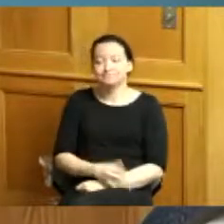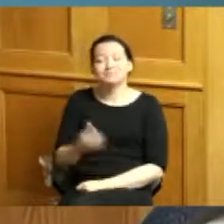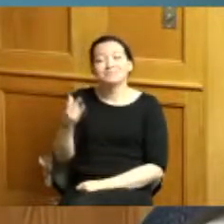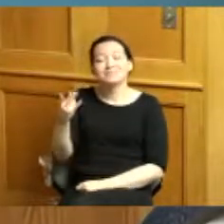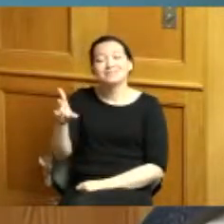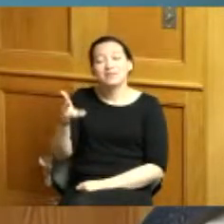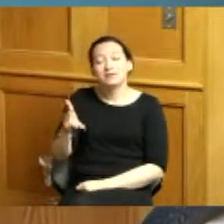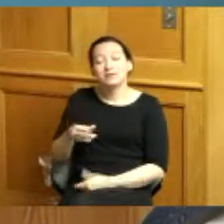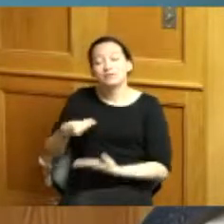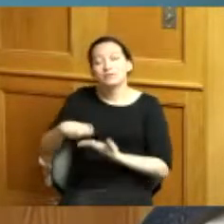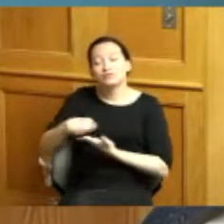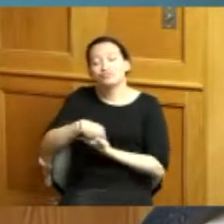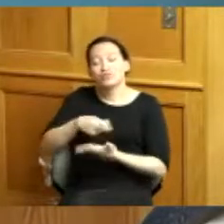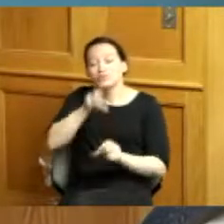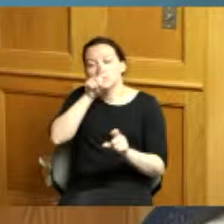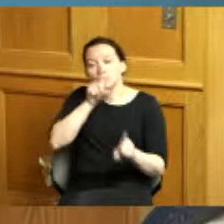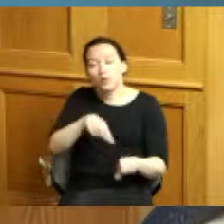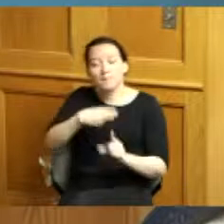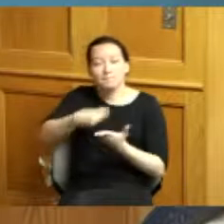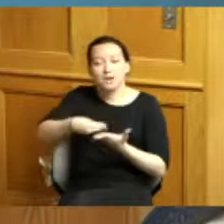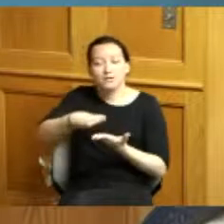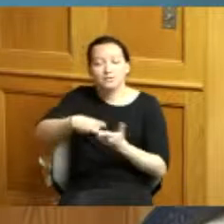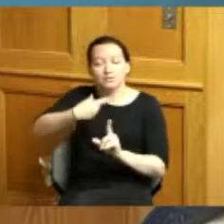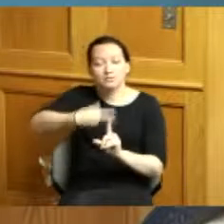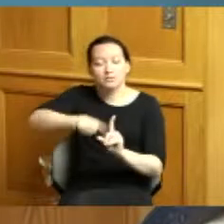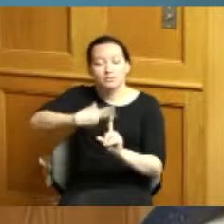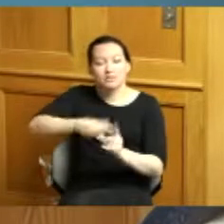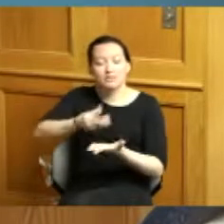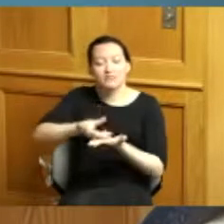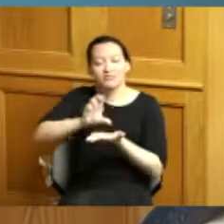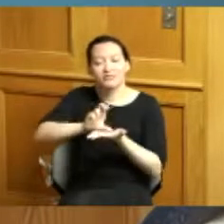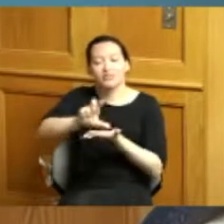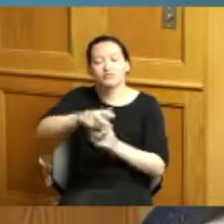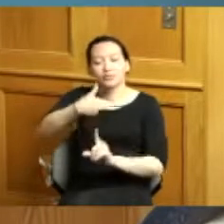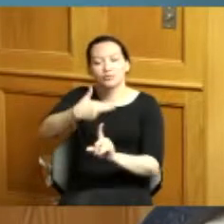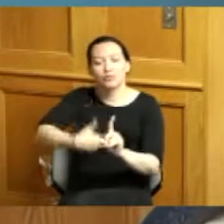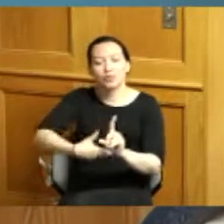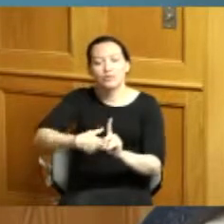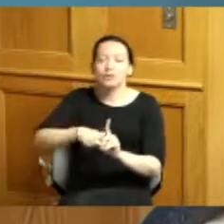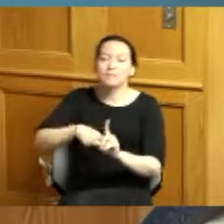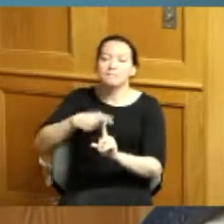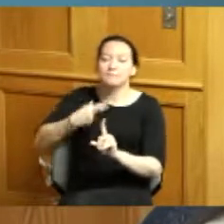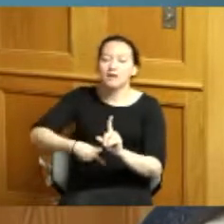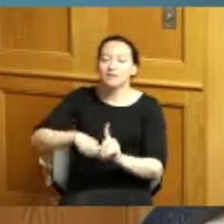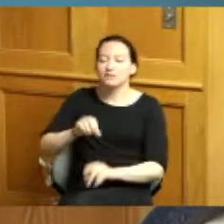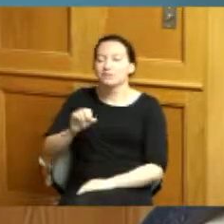is the treasures report monthly investment report for the month of September of 2022 we'll accept